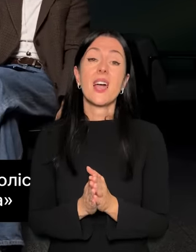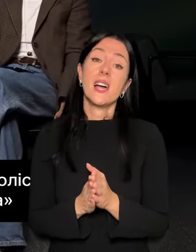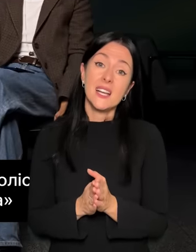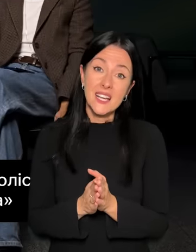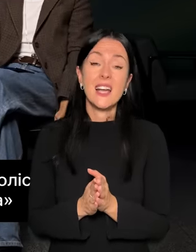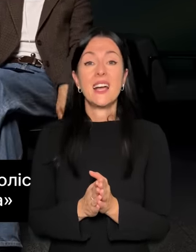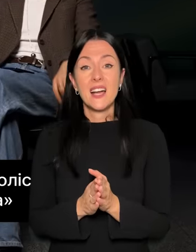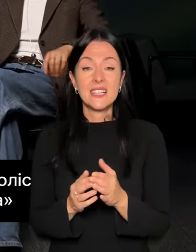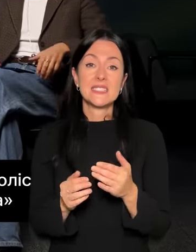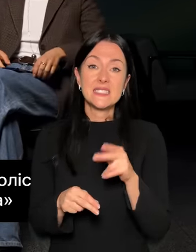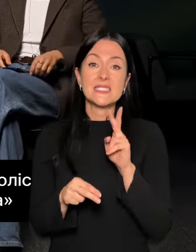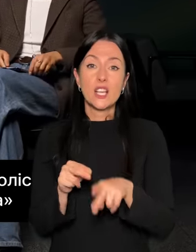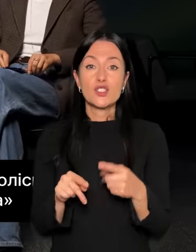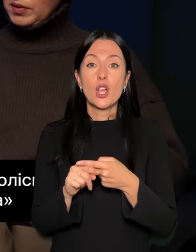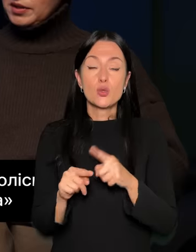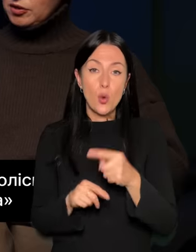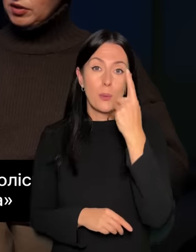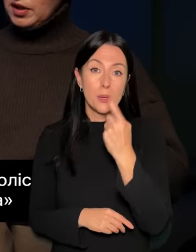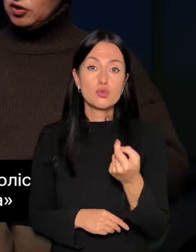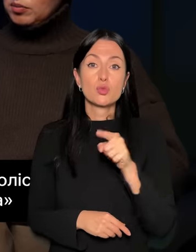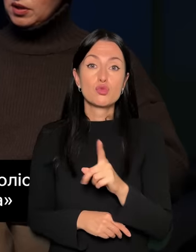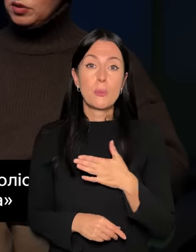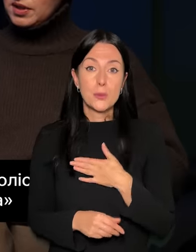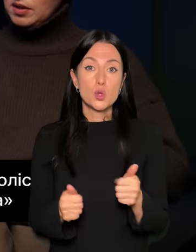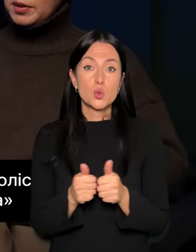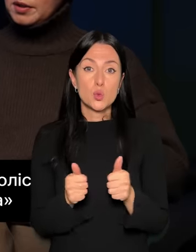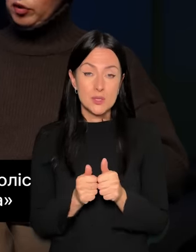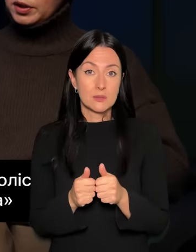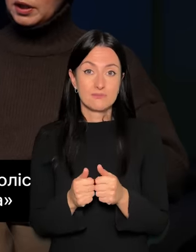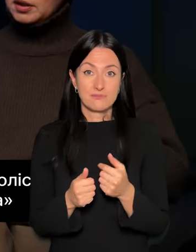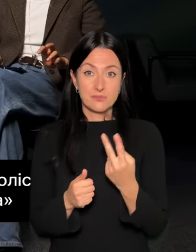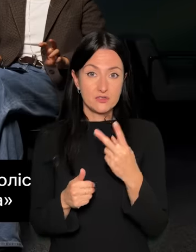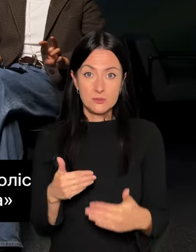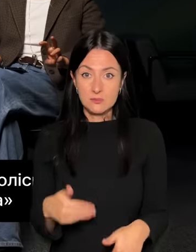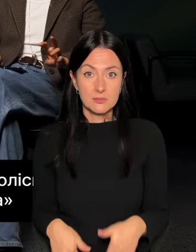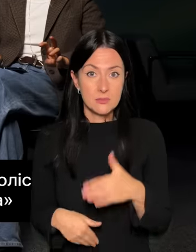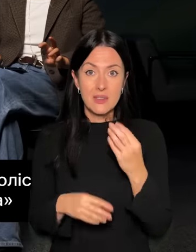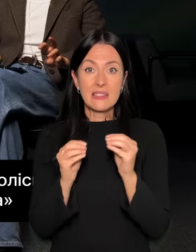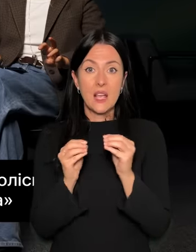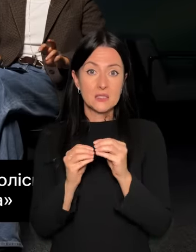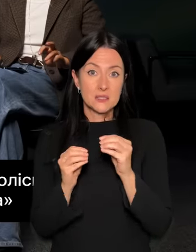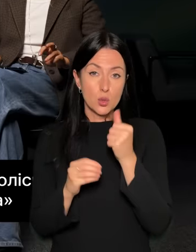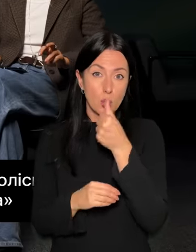Well, yes. But the end of this message is that "My neighbor with no legs has been stuck at home for 10 years."